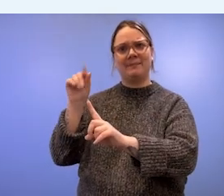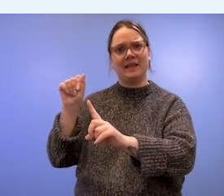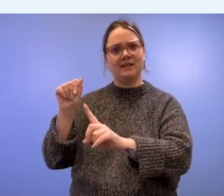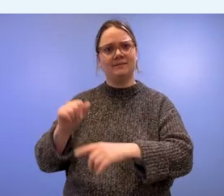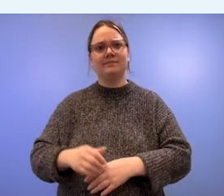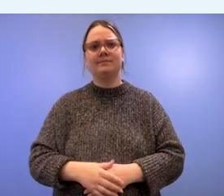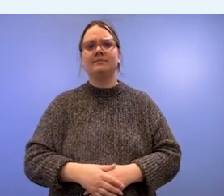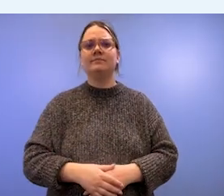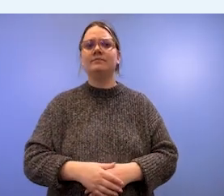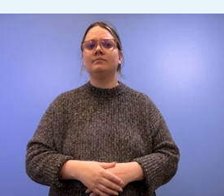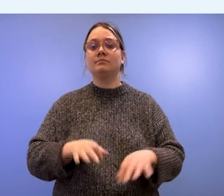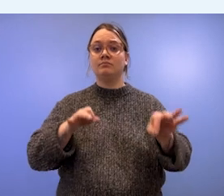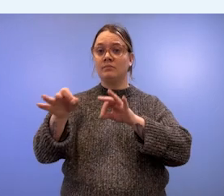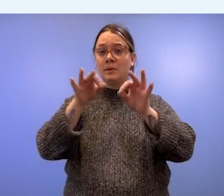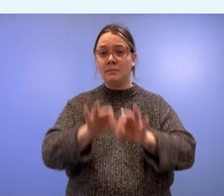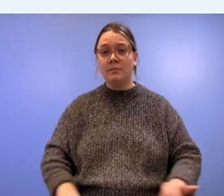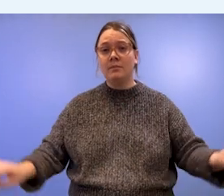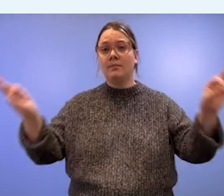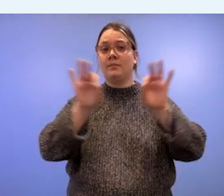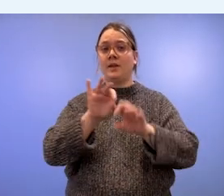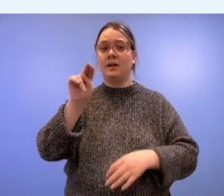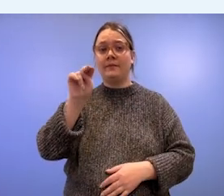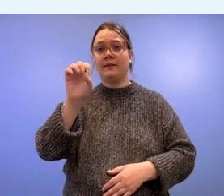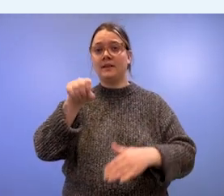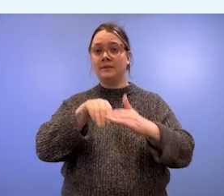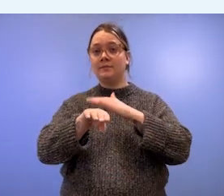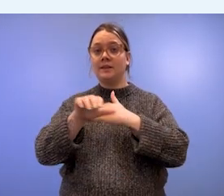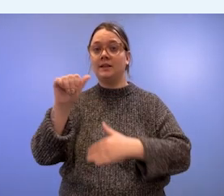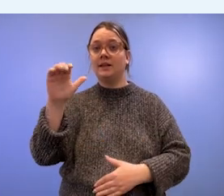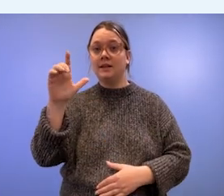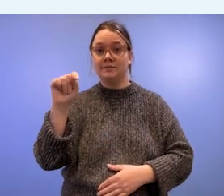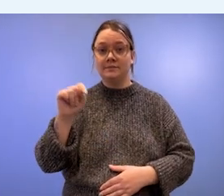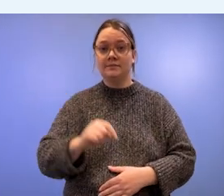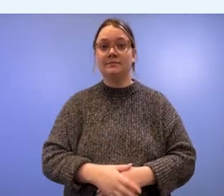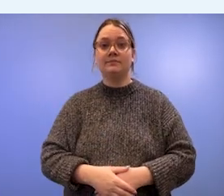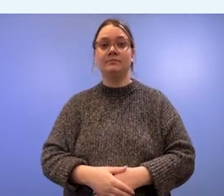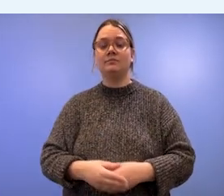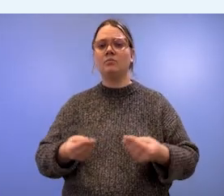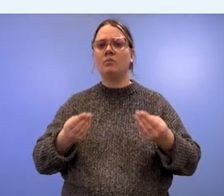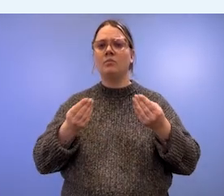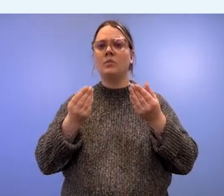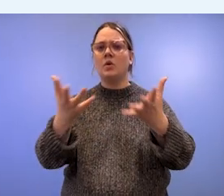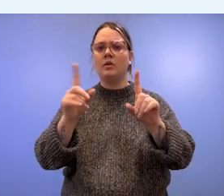Explain the importance of the Nova Scotia Accessibility Act provide examples of barriers